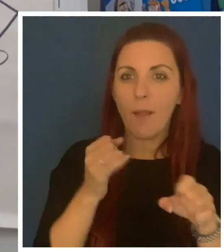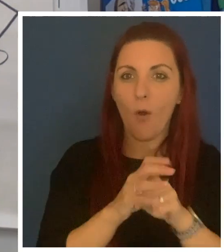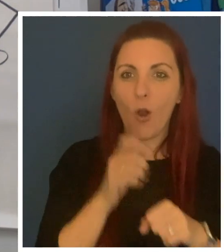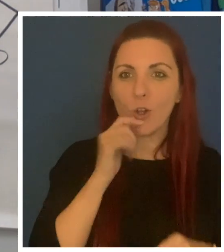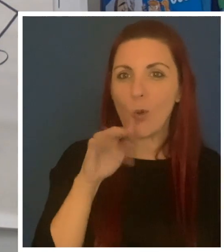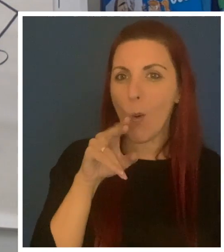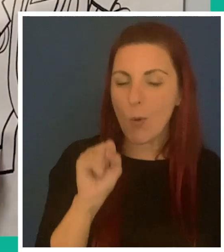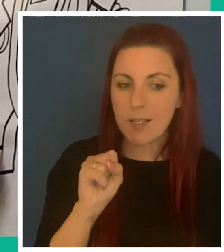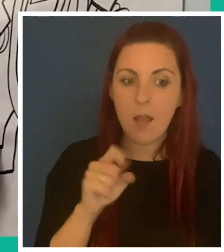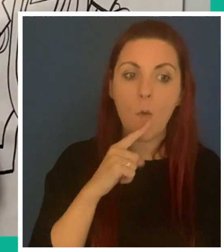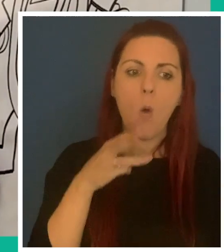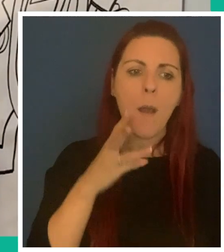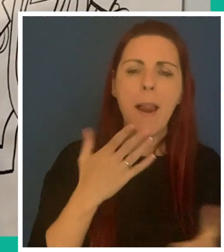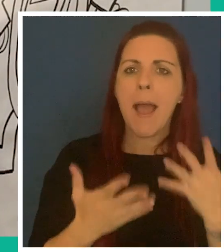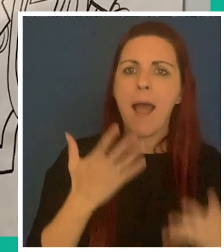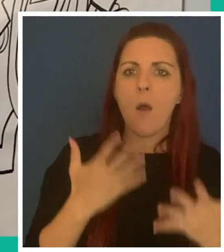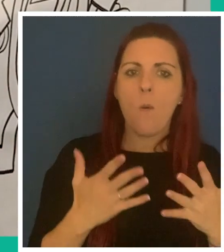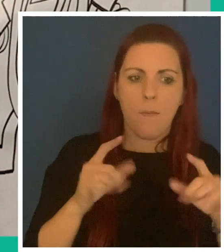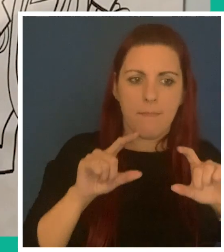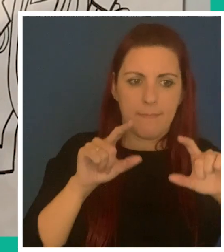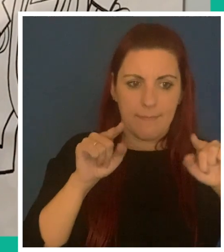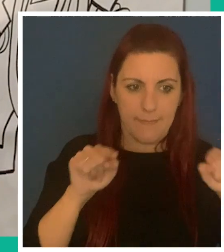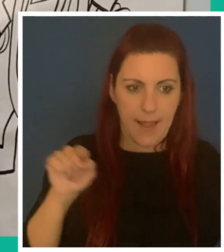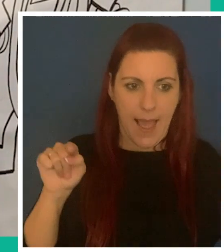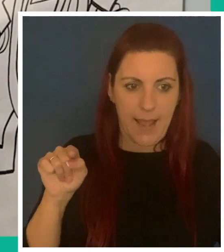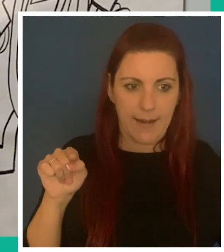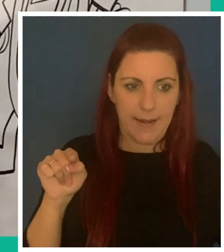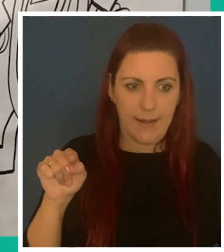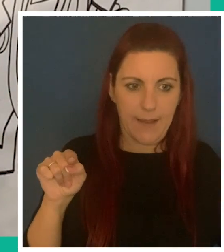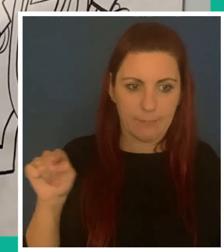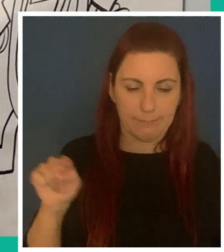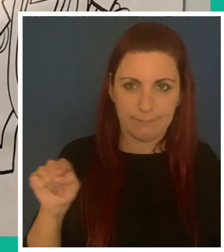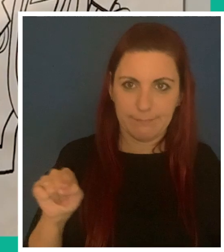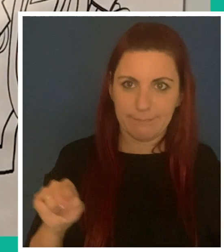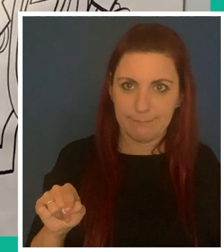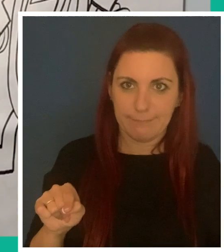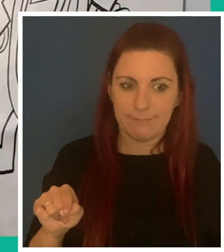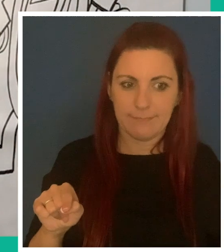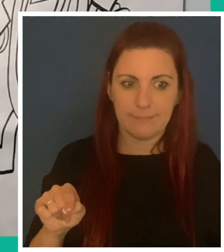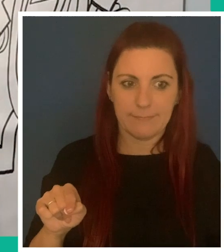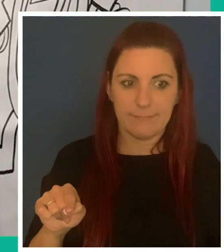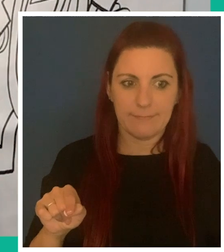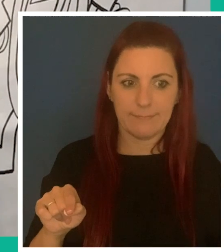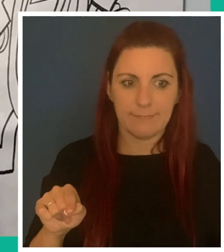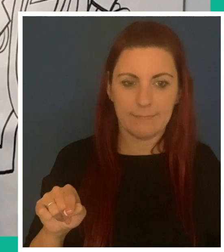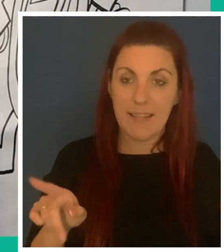So what I'm going to do is I'm going to draw a line coming out like that and then king's crown, king's crown, king's crown, okay.